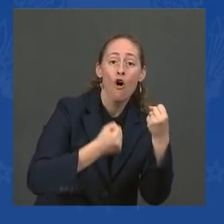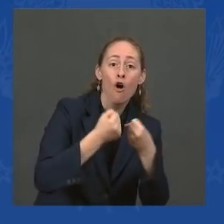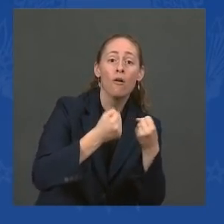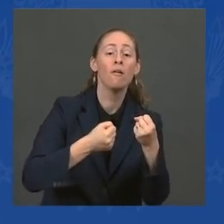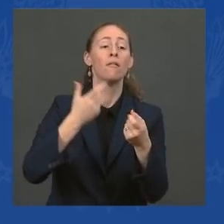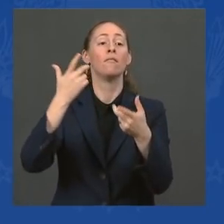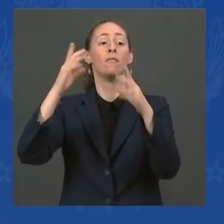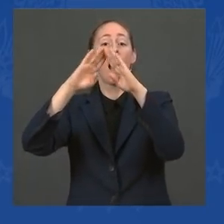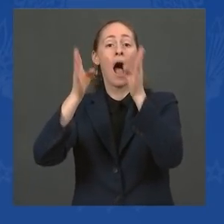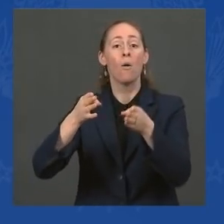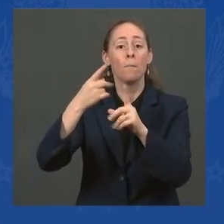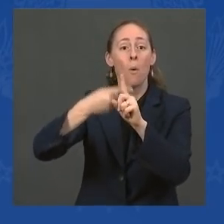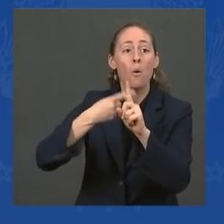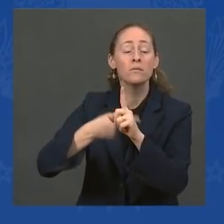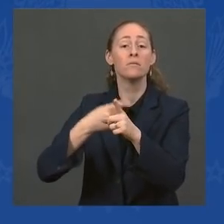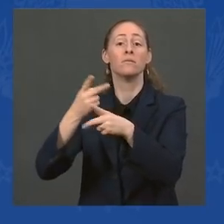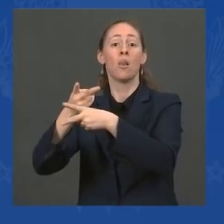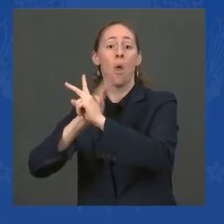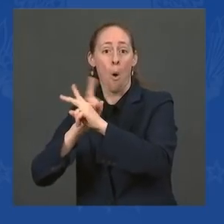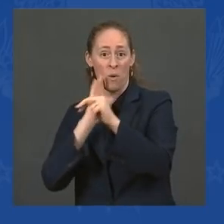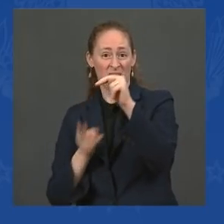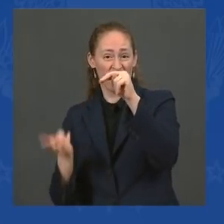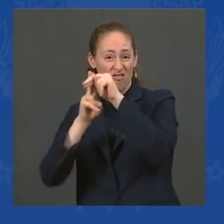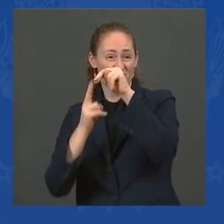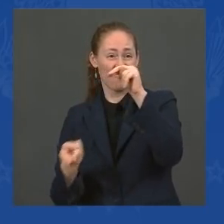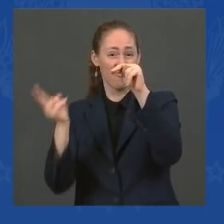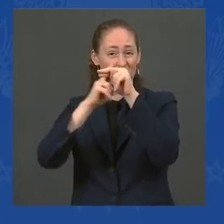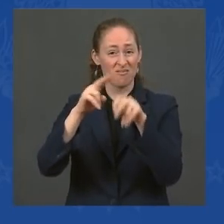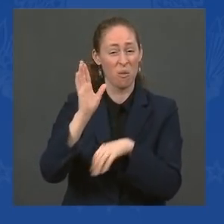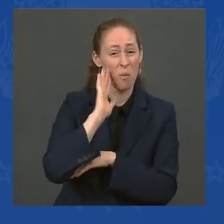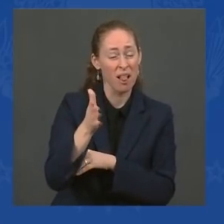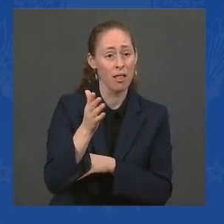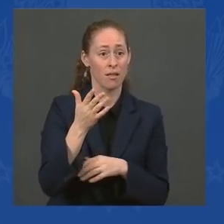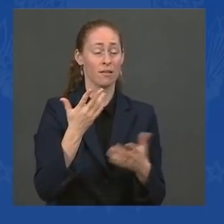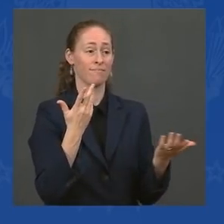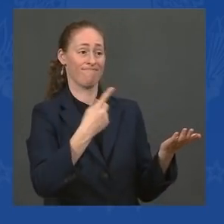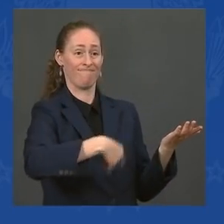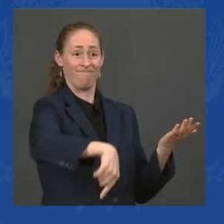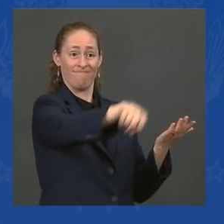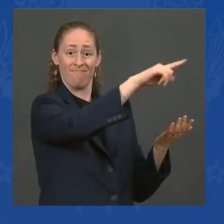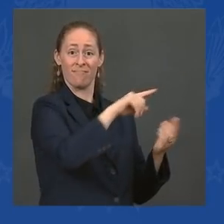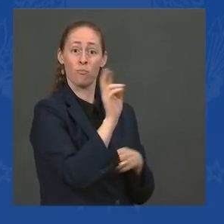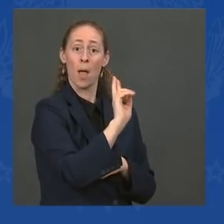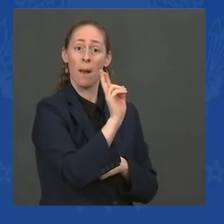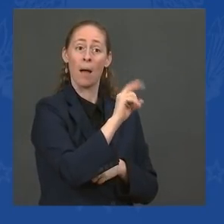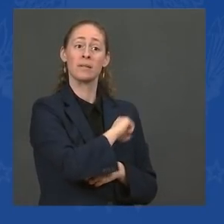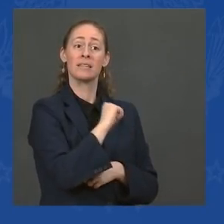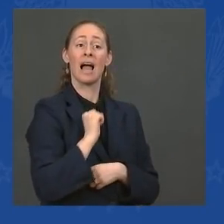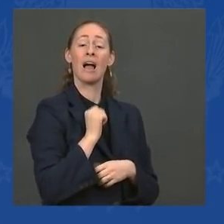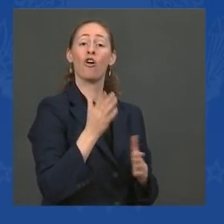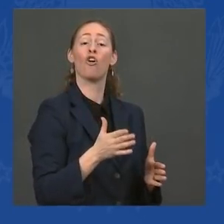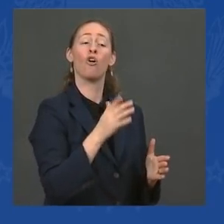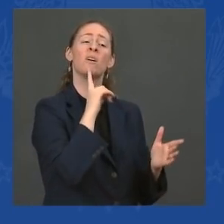My friends -- and they are -- many are my friends -- the Senate Republicans' position I find to be not only hypocritical, but dangerous and a bit disgraceful,